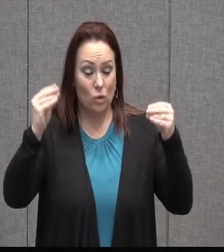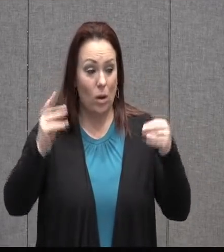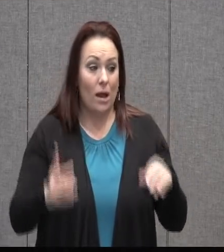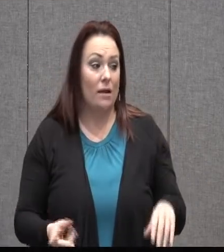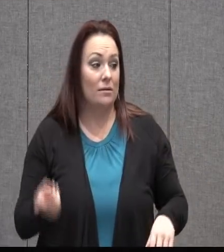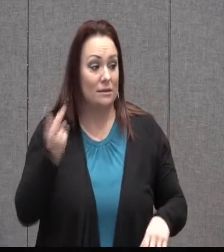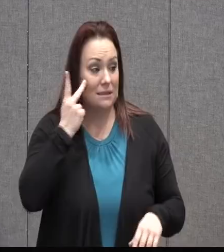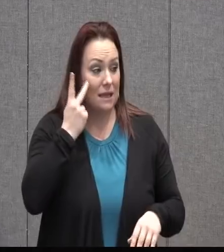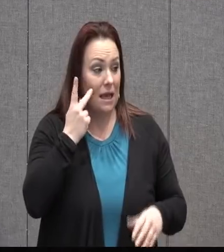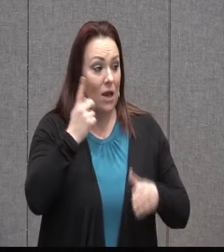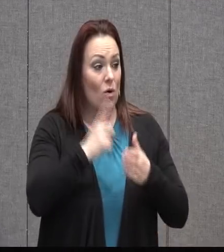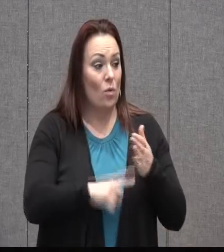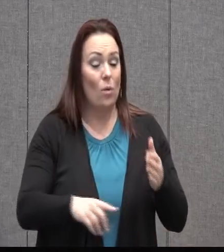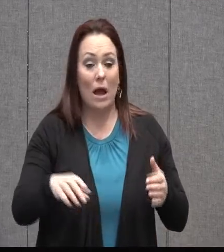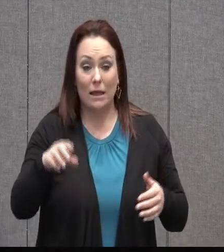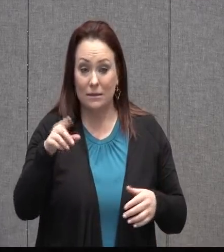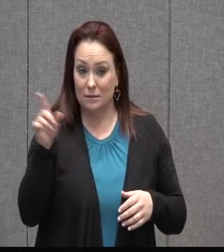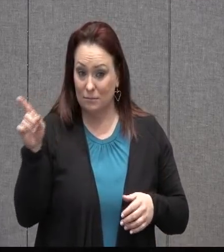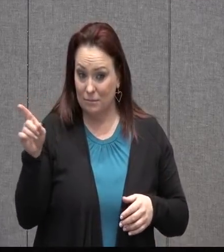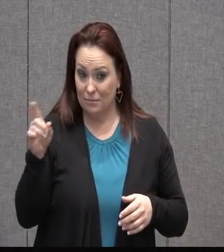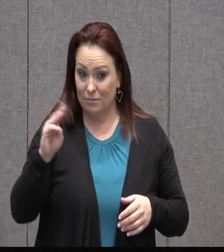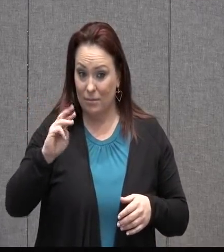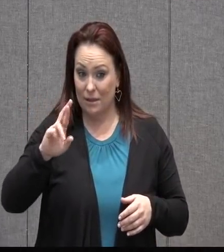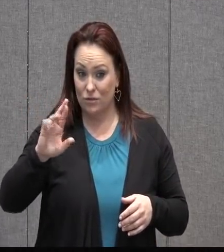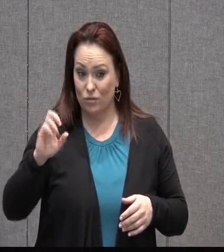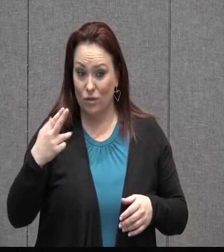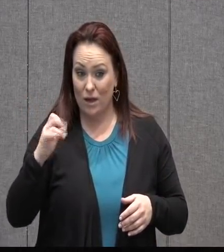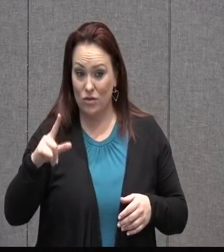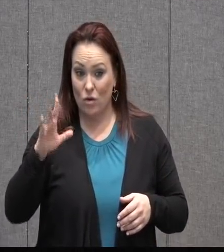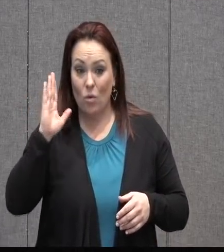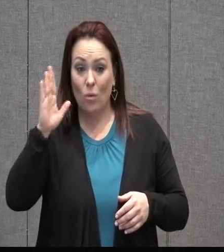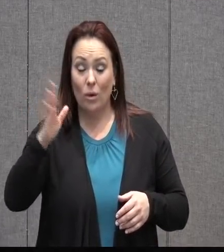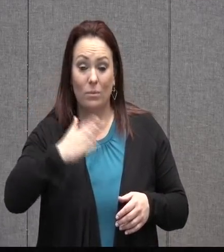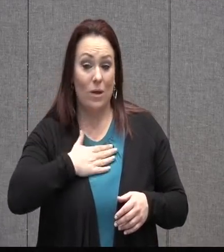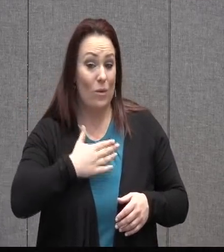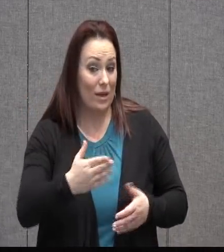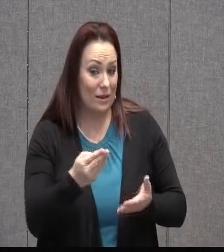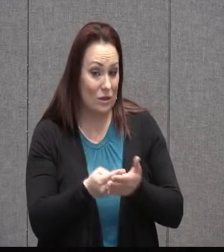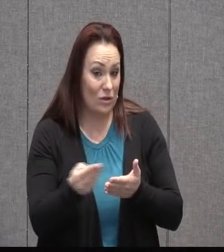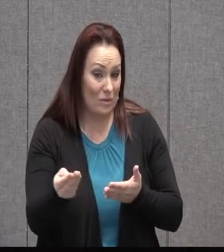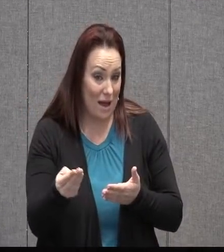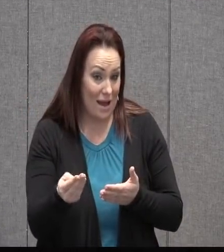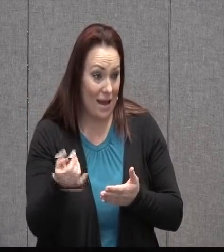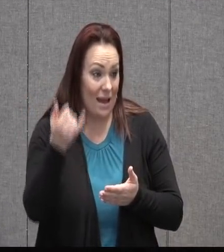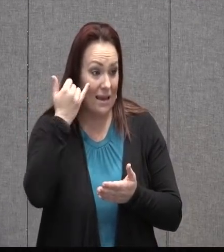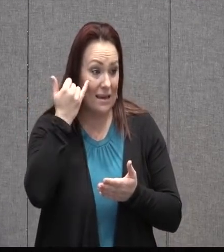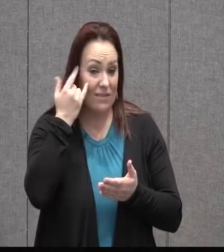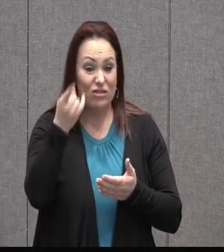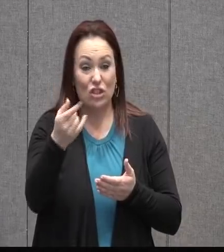and I'm gonna see what Miss Rachel would like to buy and if she has enough money